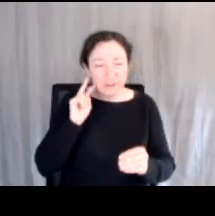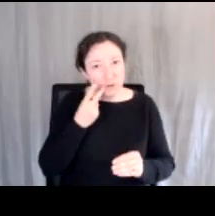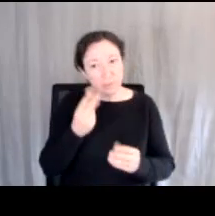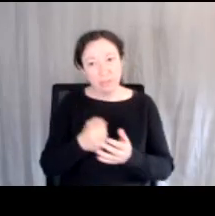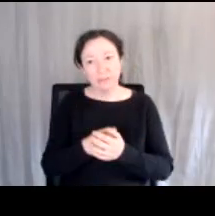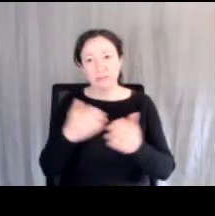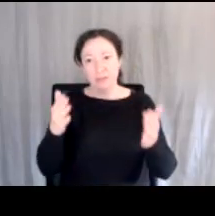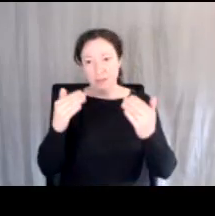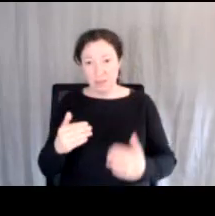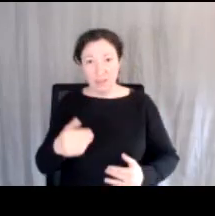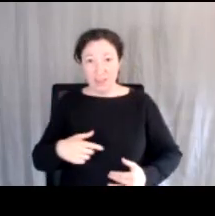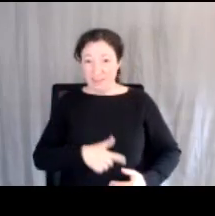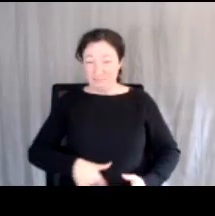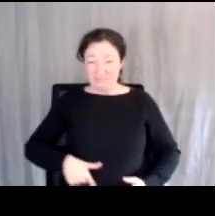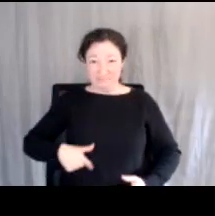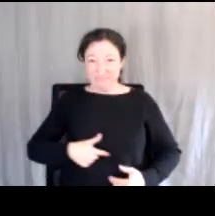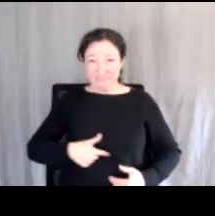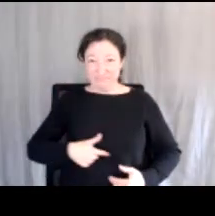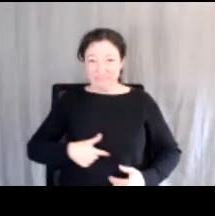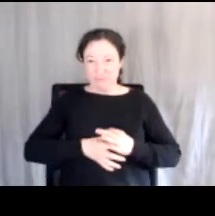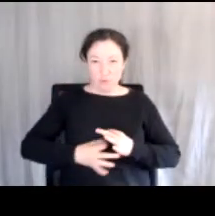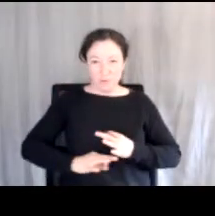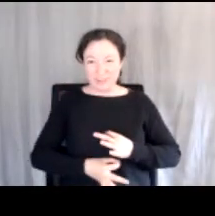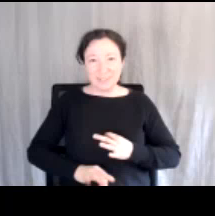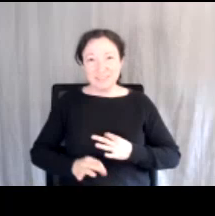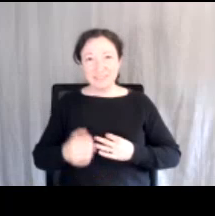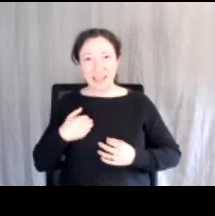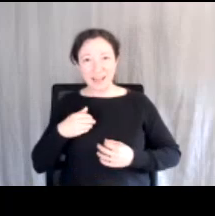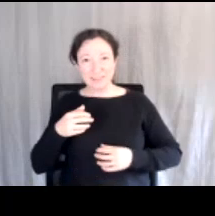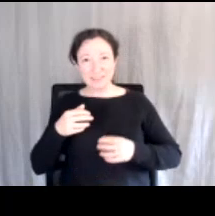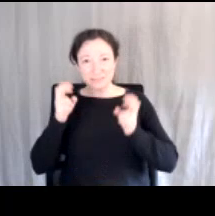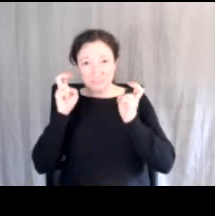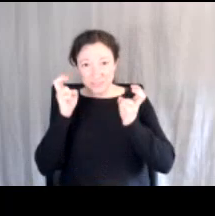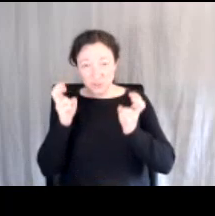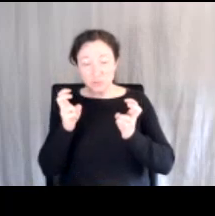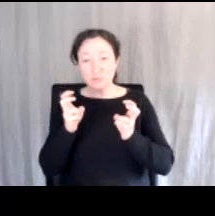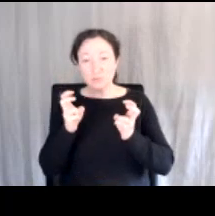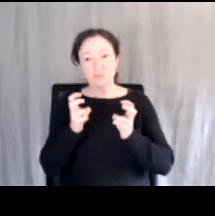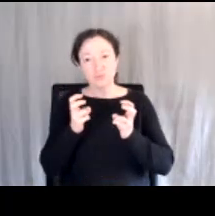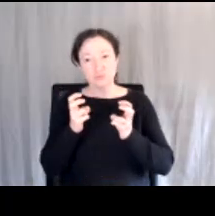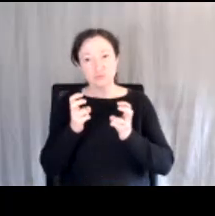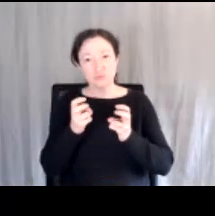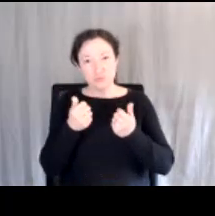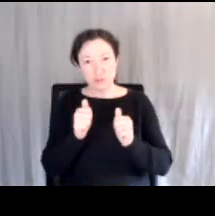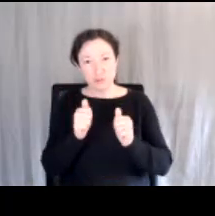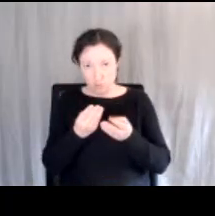to get off sugar or to regulate your blood sugar. So work with someone who can help you with that. Put on muscle walk after meals,